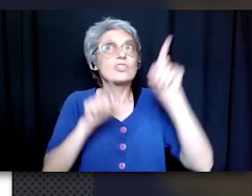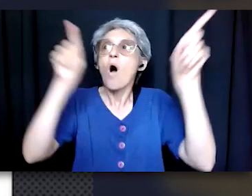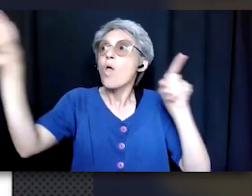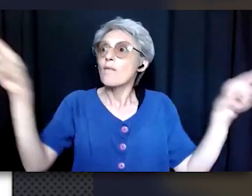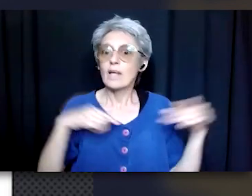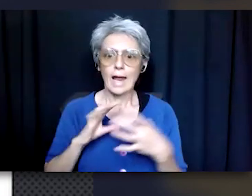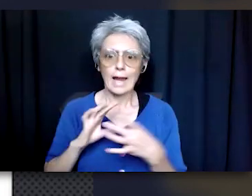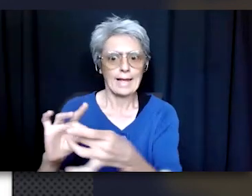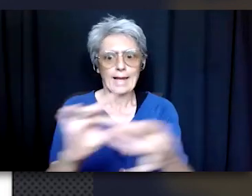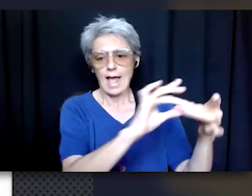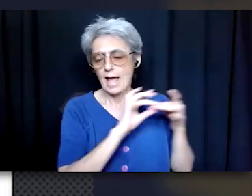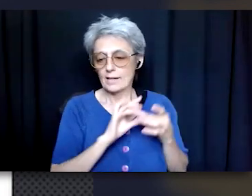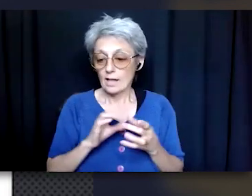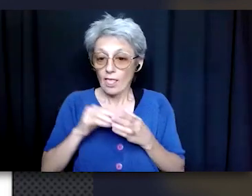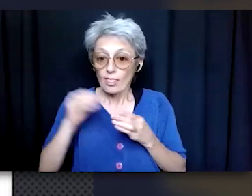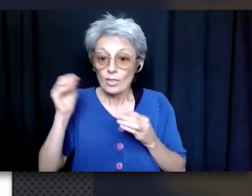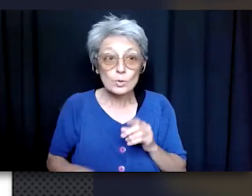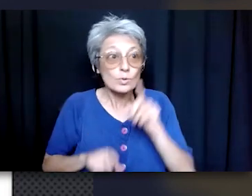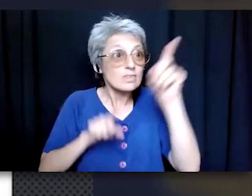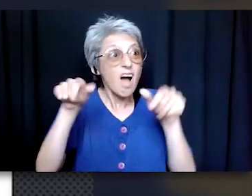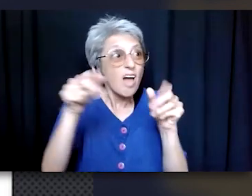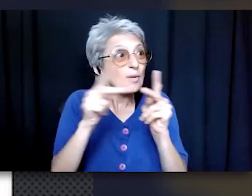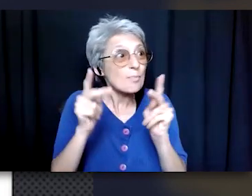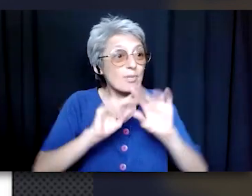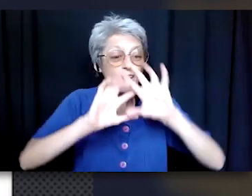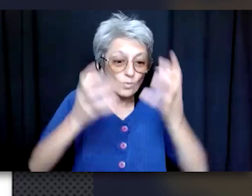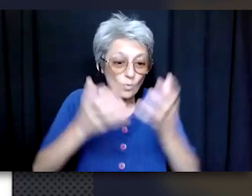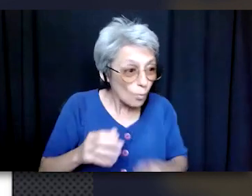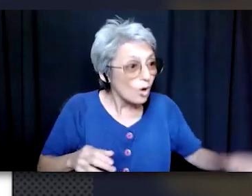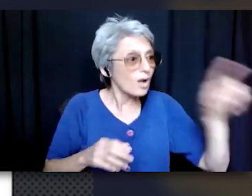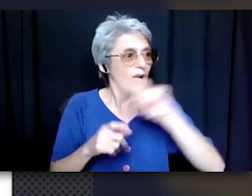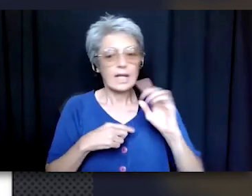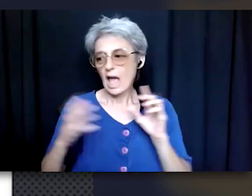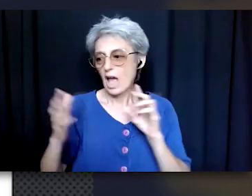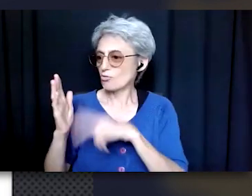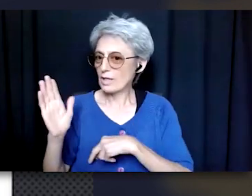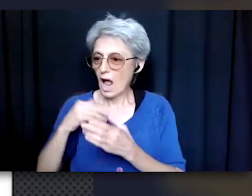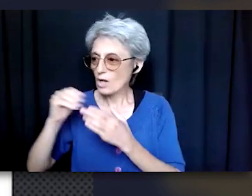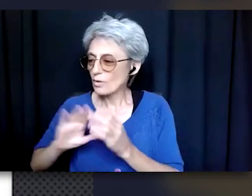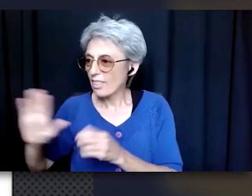students elsewhere might reach our students' work or whatever. And we were contributing to this